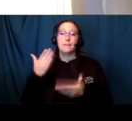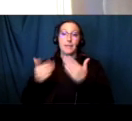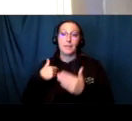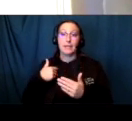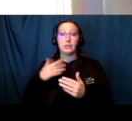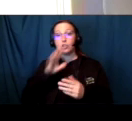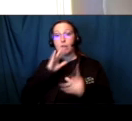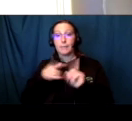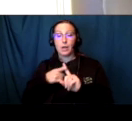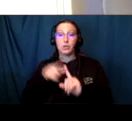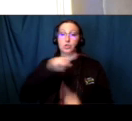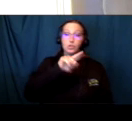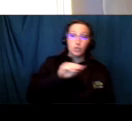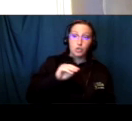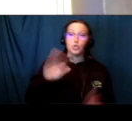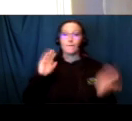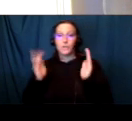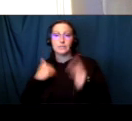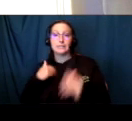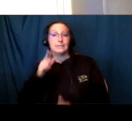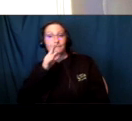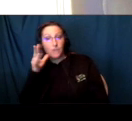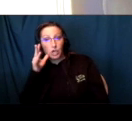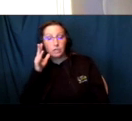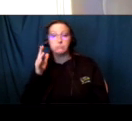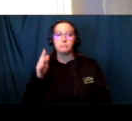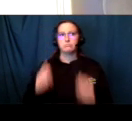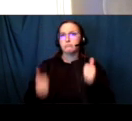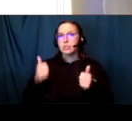zoo animal versus farm animal. You could do some pretend play like acting